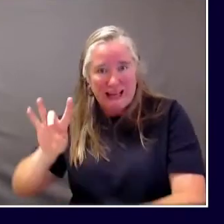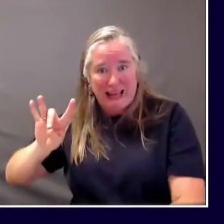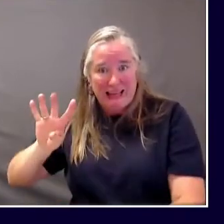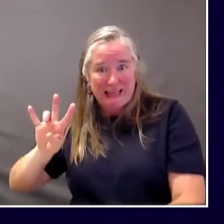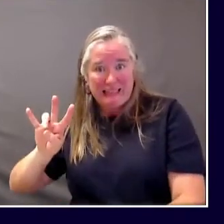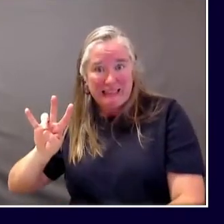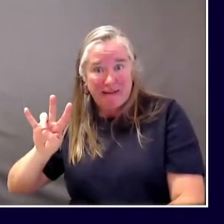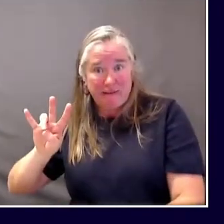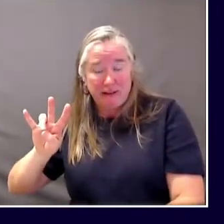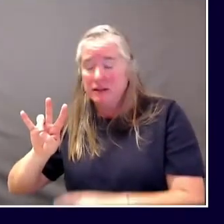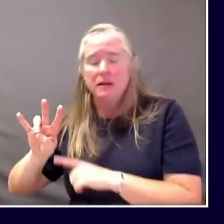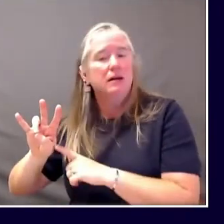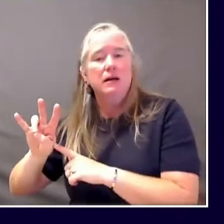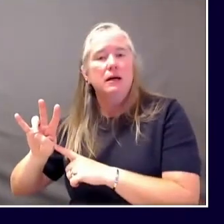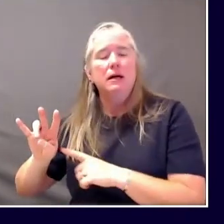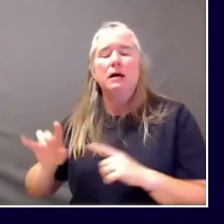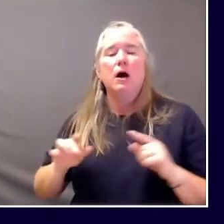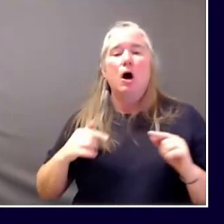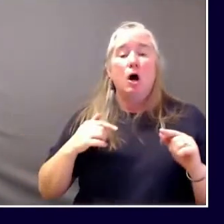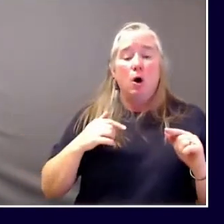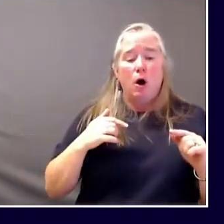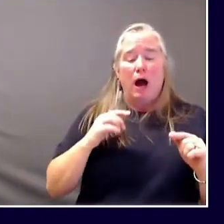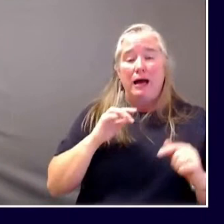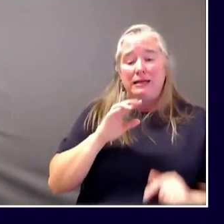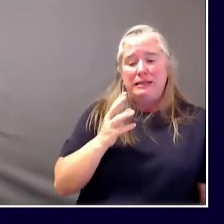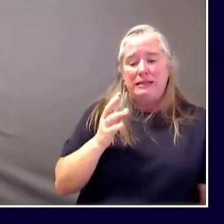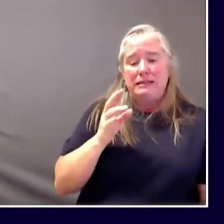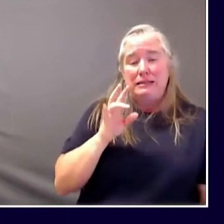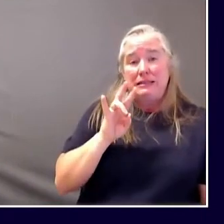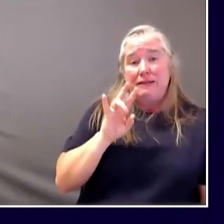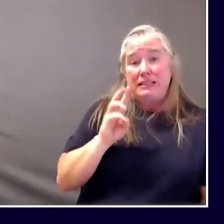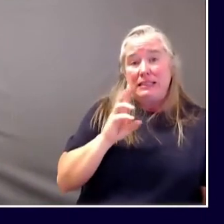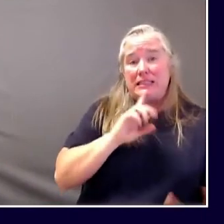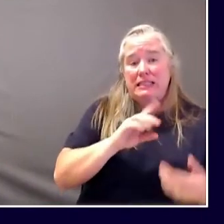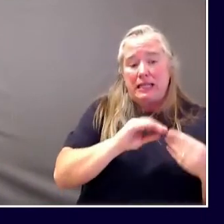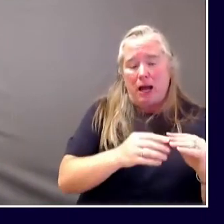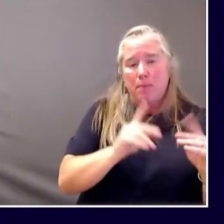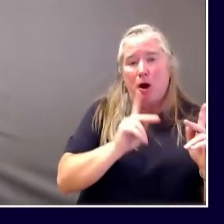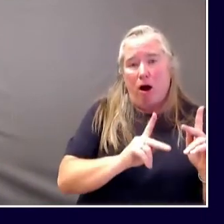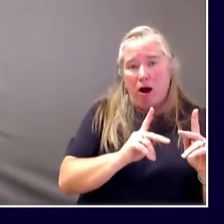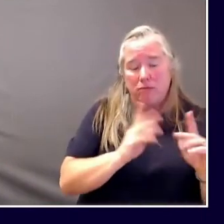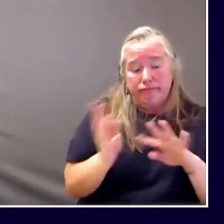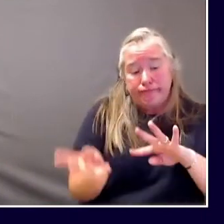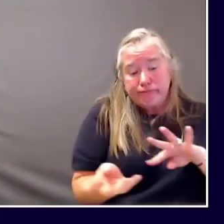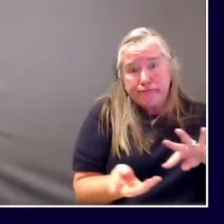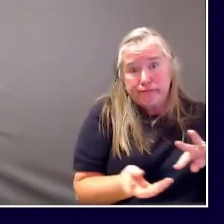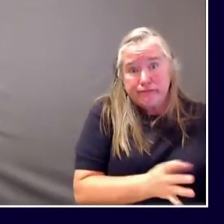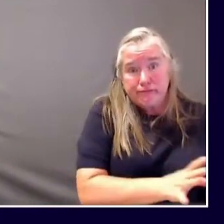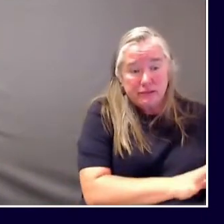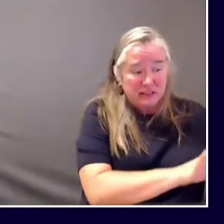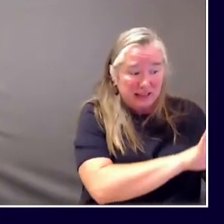since day one in the outbreak and with every other infectious